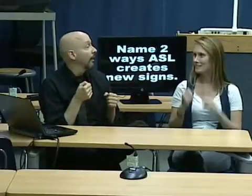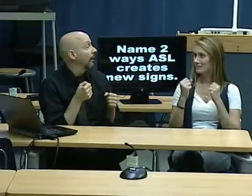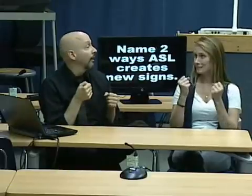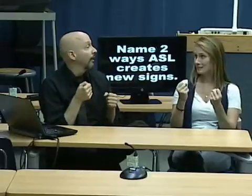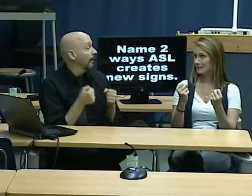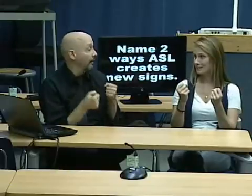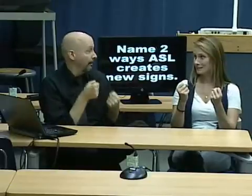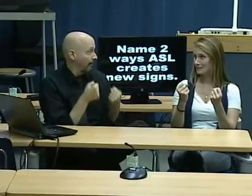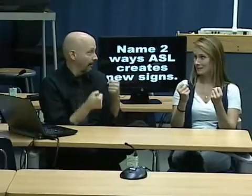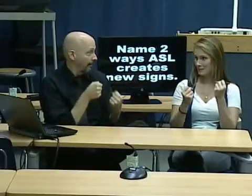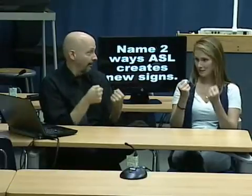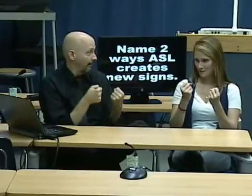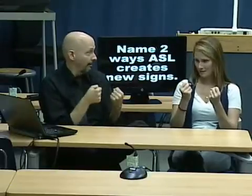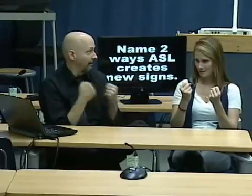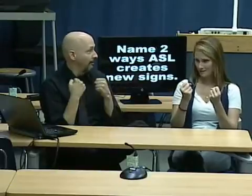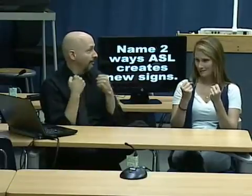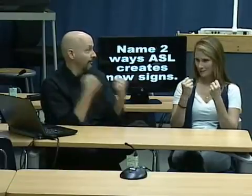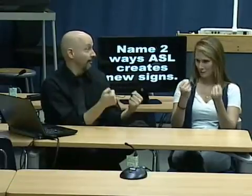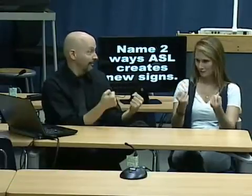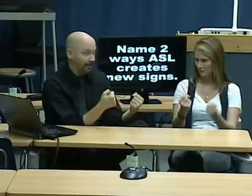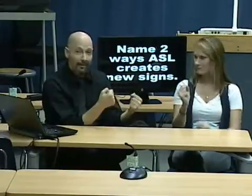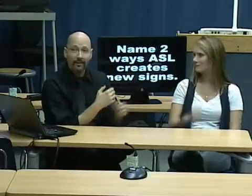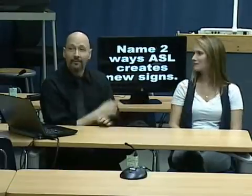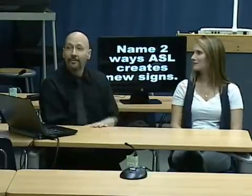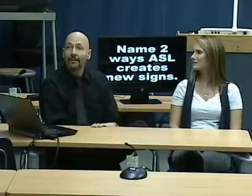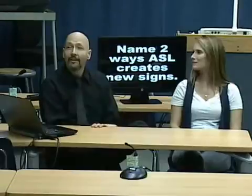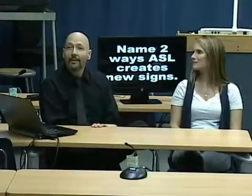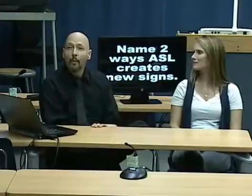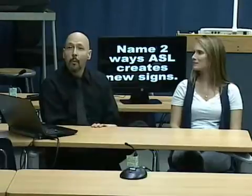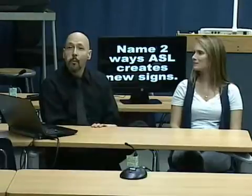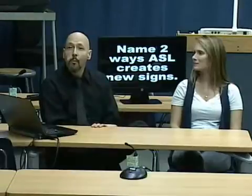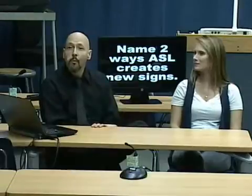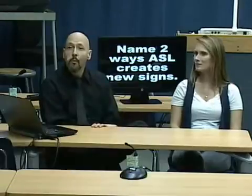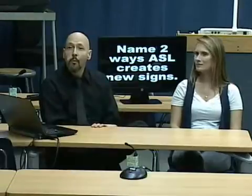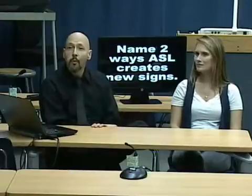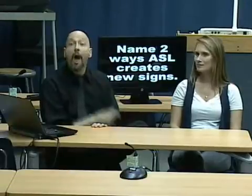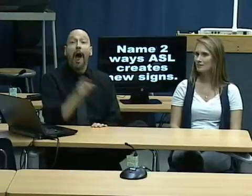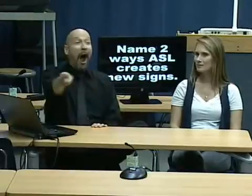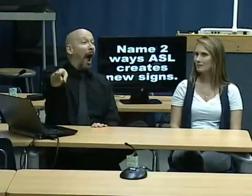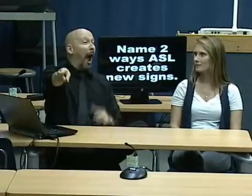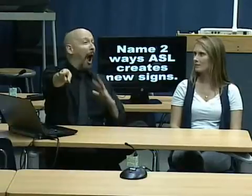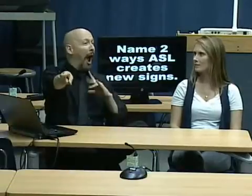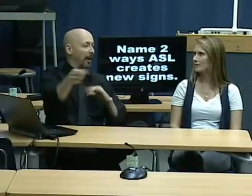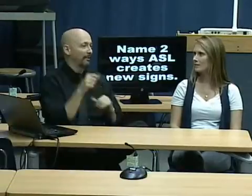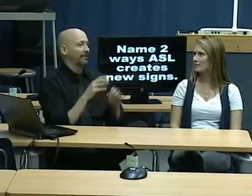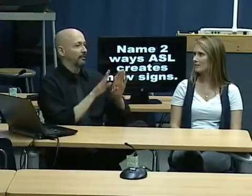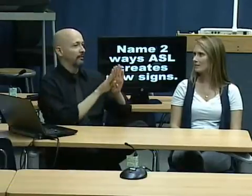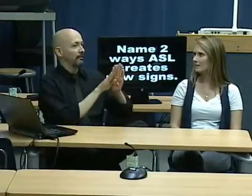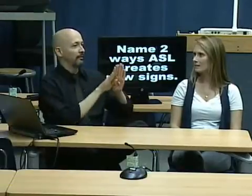Car... and Drive. Aha! Cool.